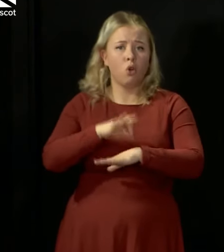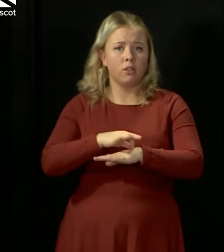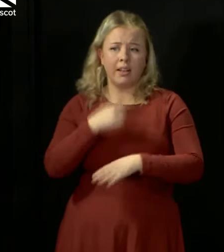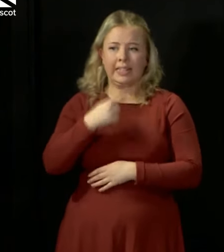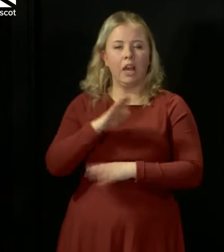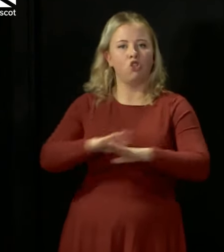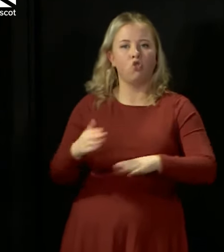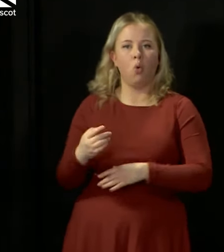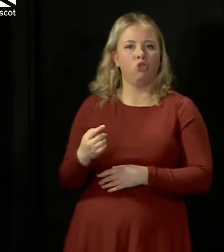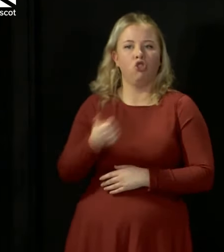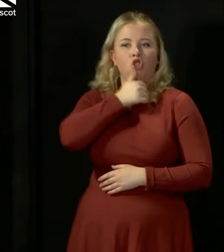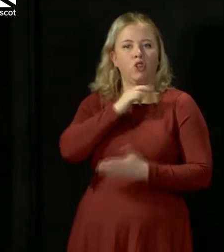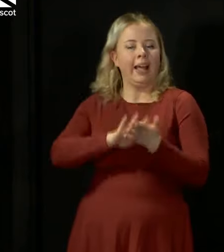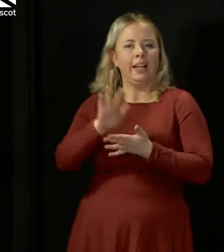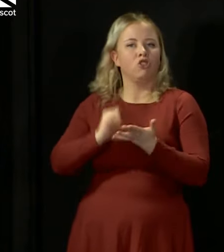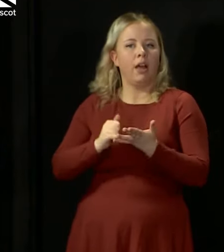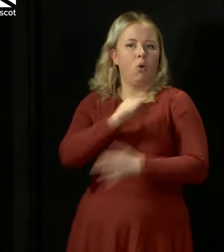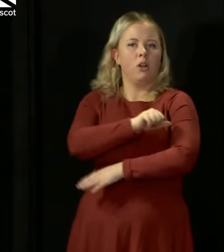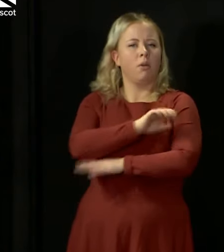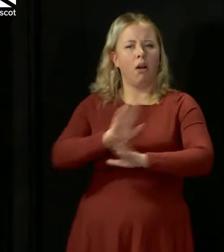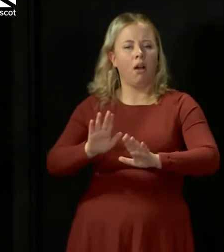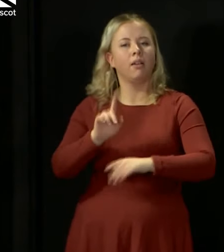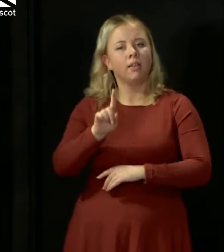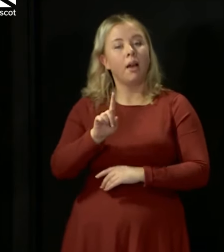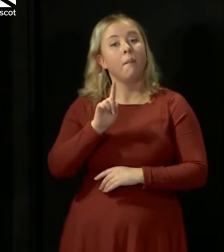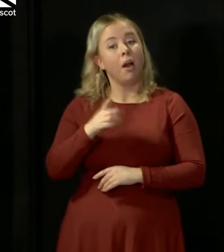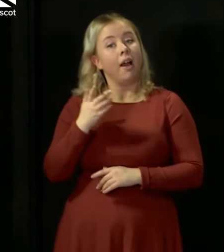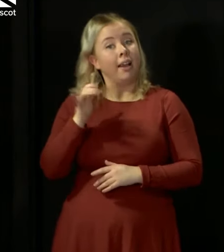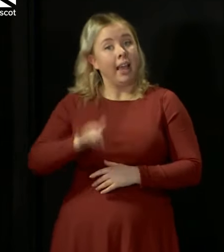in, but yes, we have a concern because we've talked about it on many occasions here that